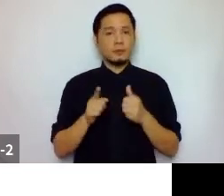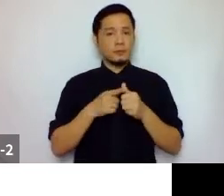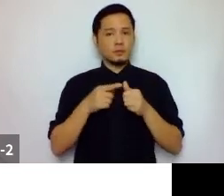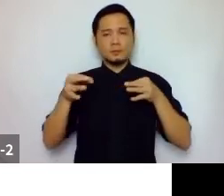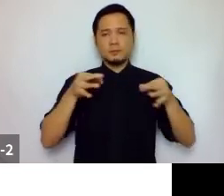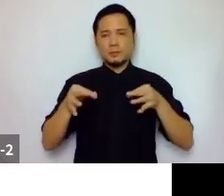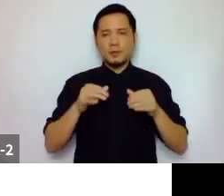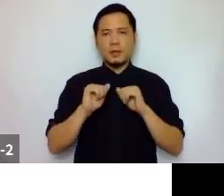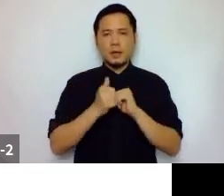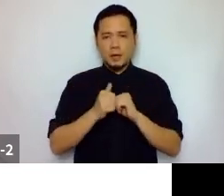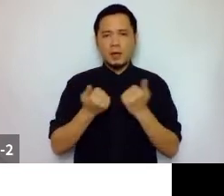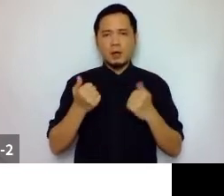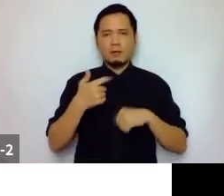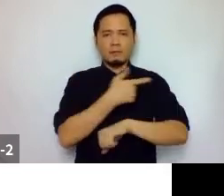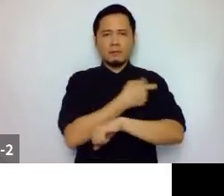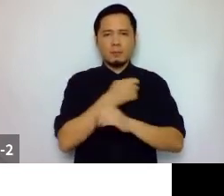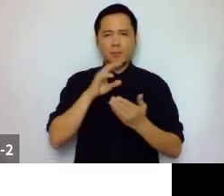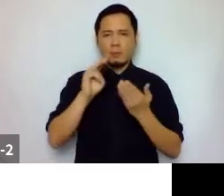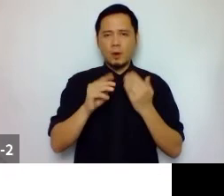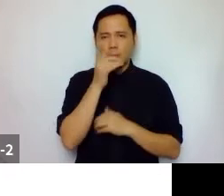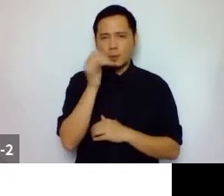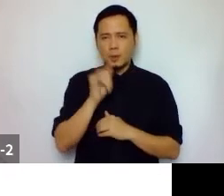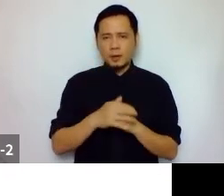This is a framework from Boston Consulting Group, another partner.